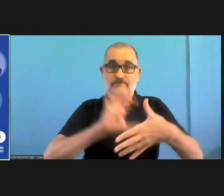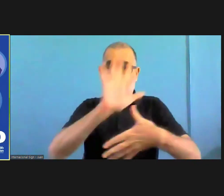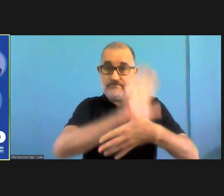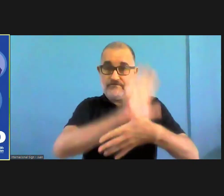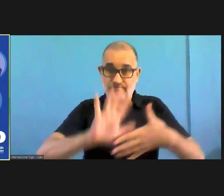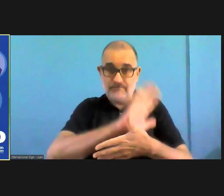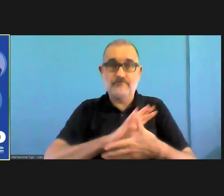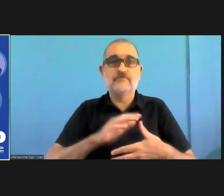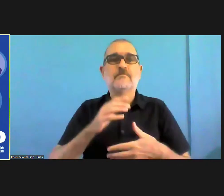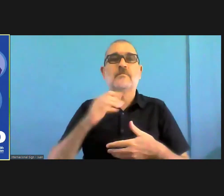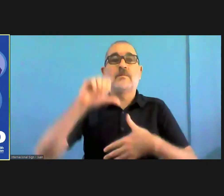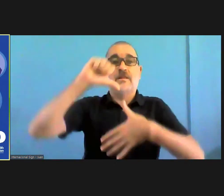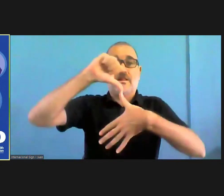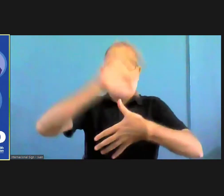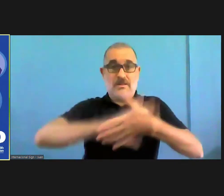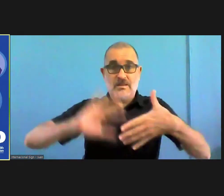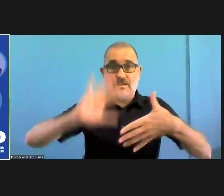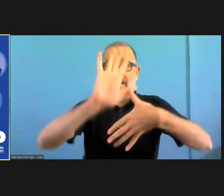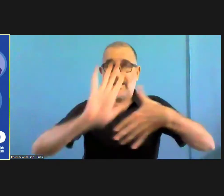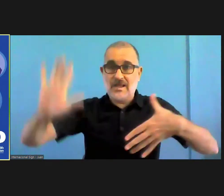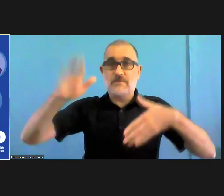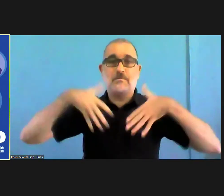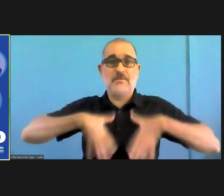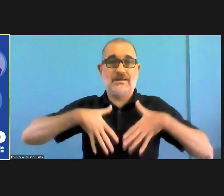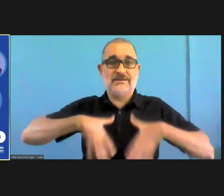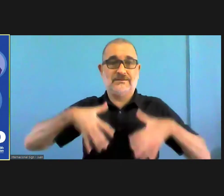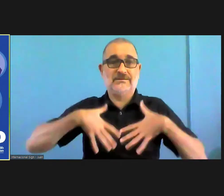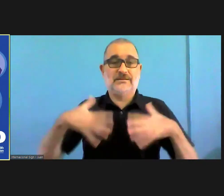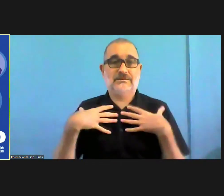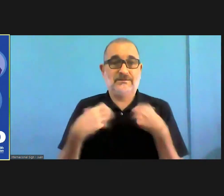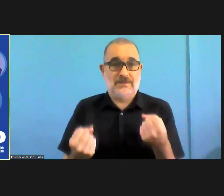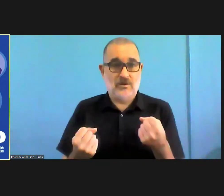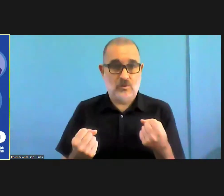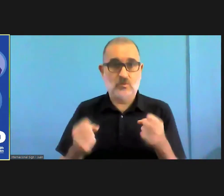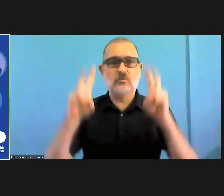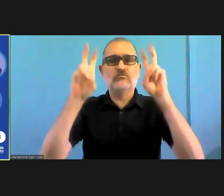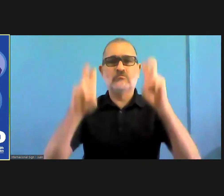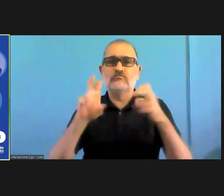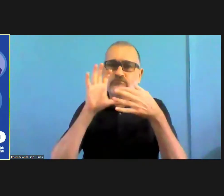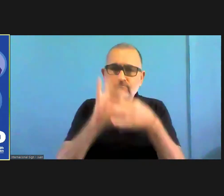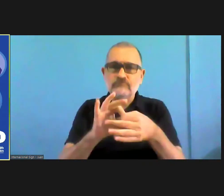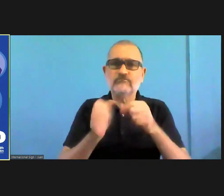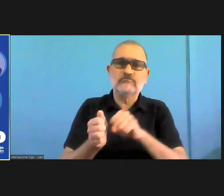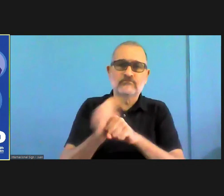While continuing to maintain those essential health services, and make sure that people living with NCDs